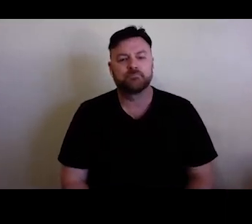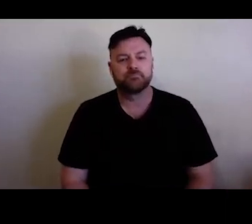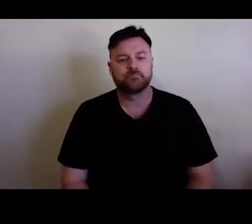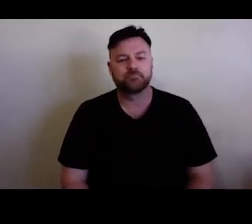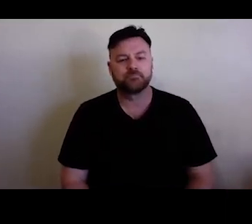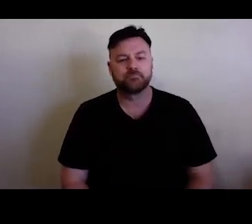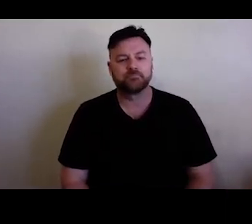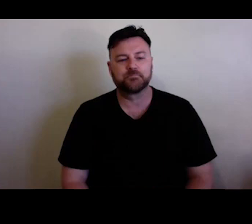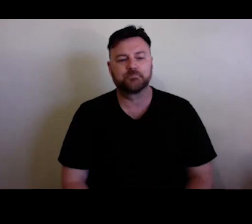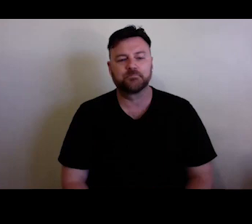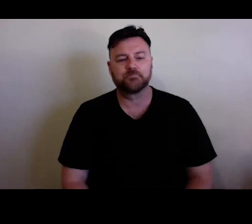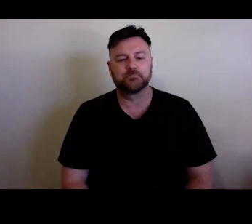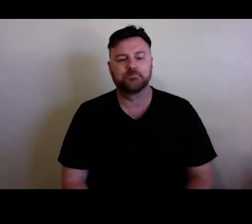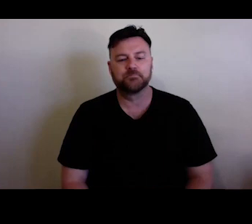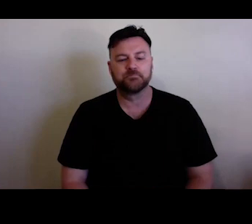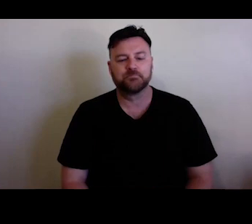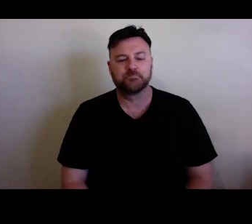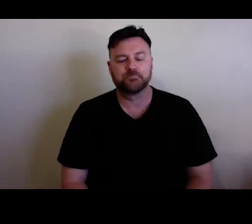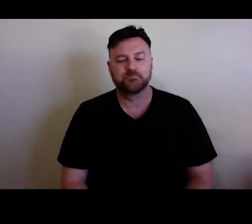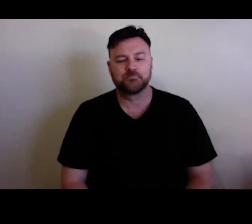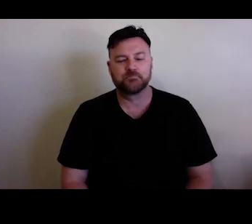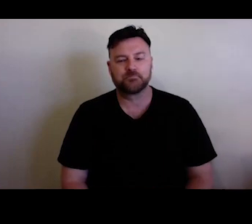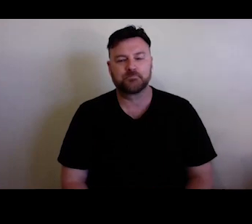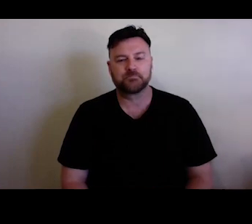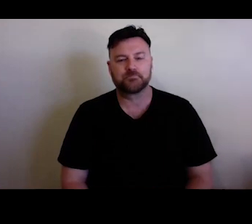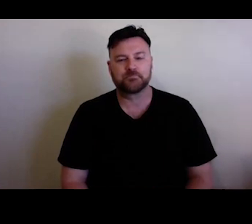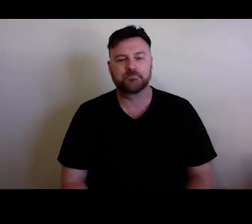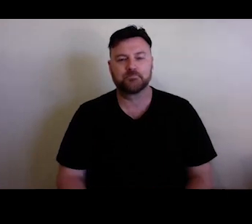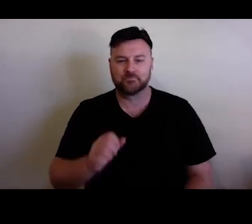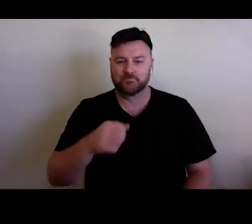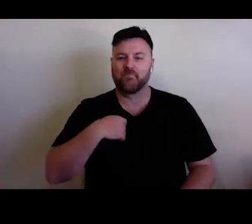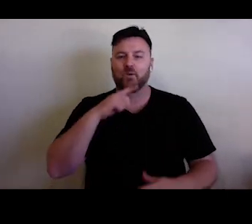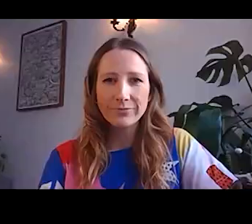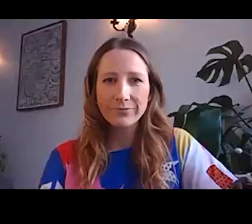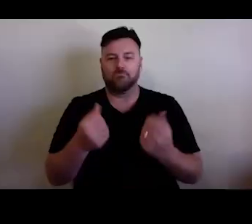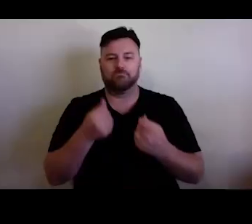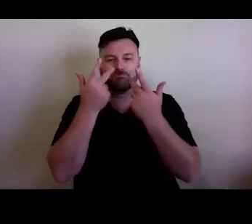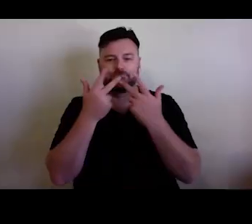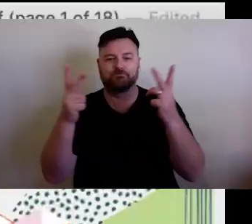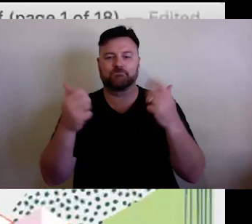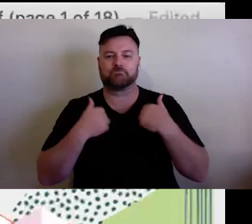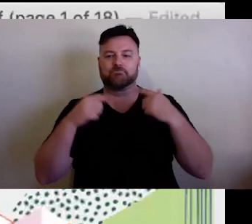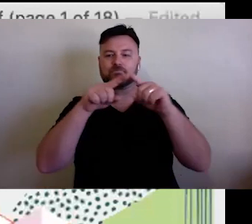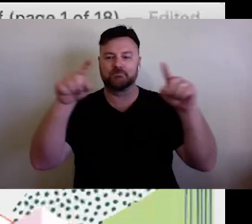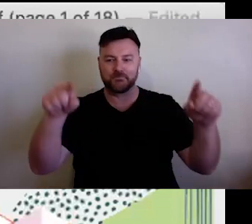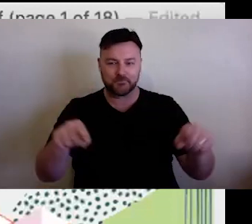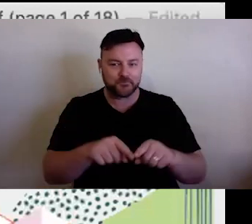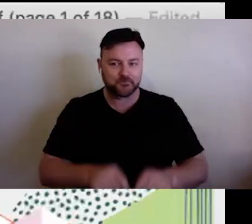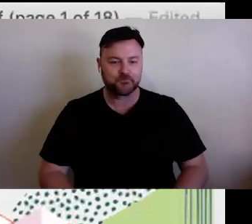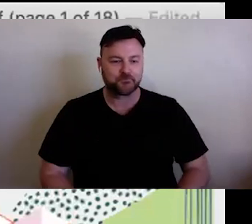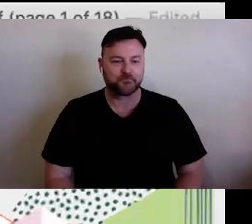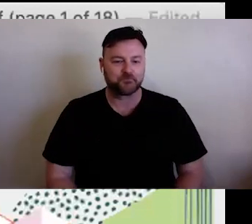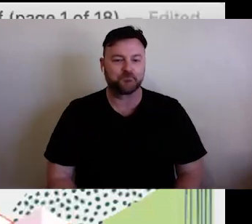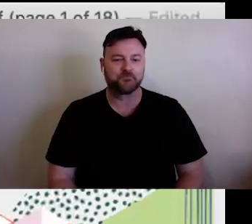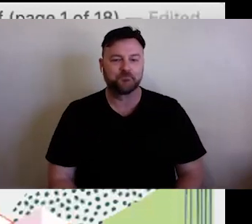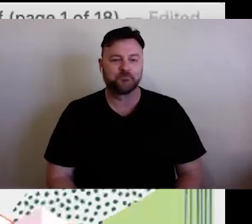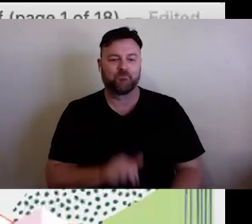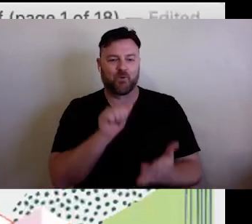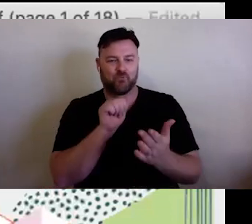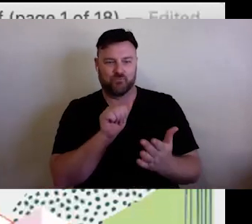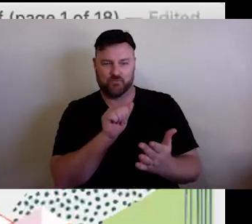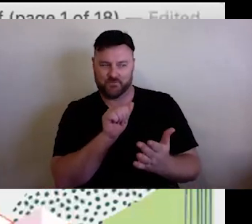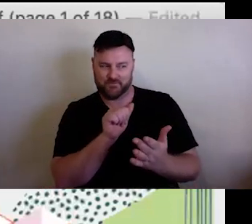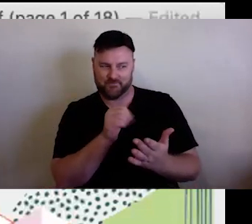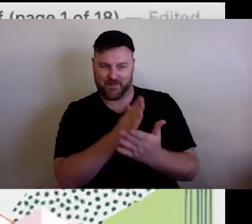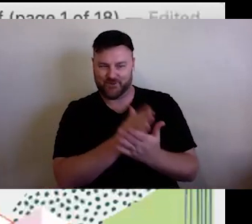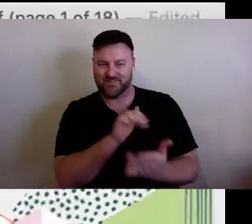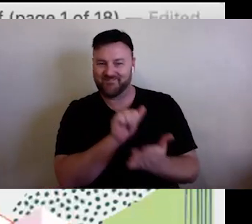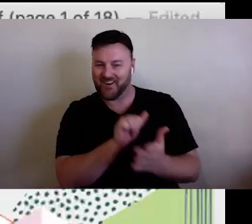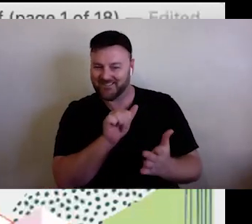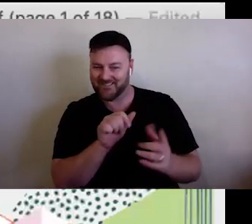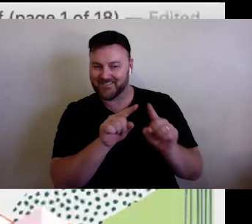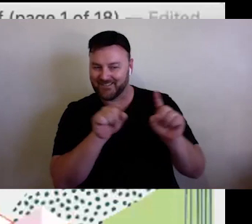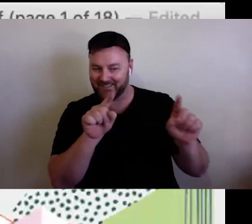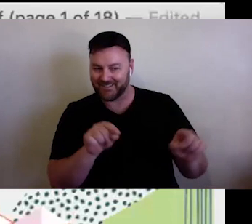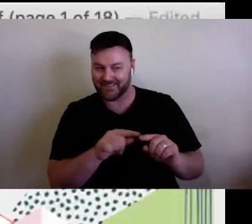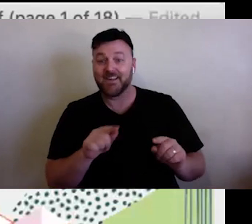I'll just share my screen now. The trick is to share. Can you hear me